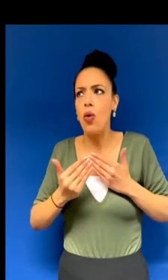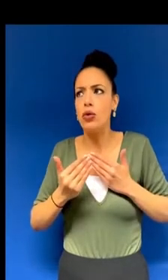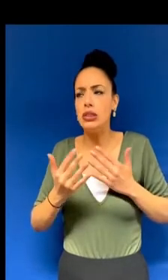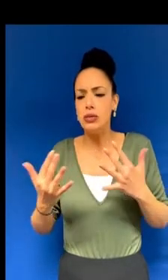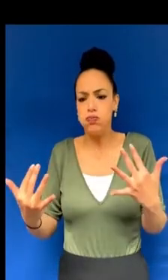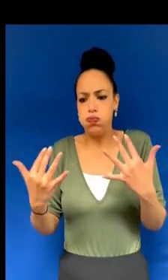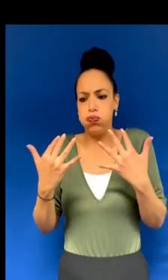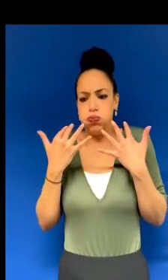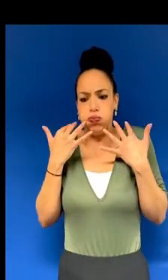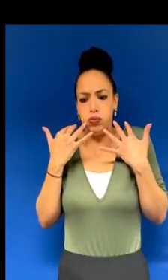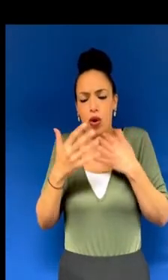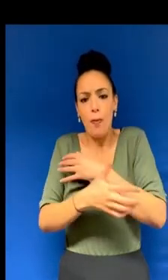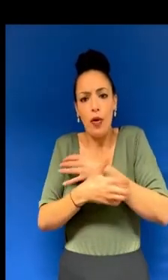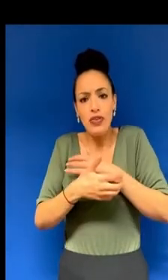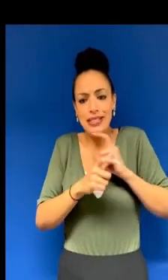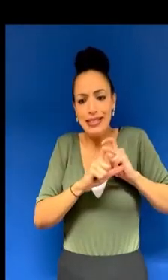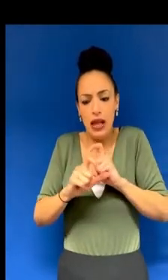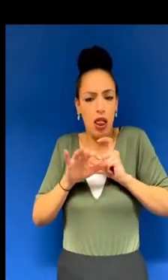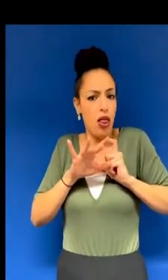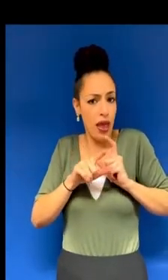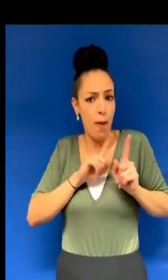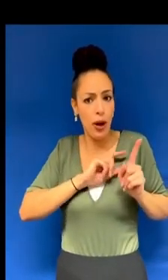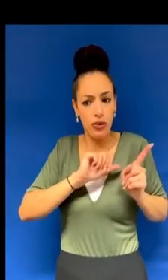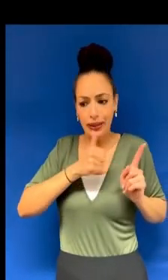Whereas growing up, there was a lot of poverty, right now